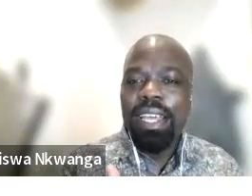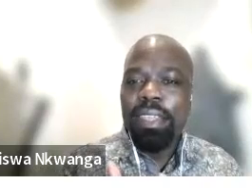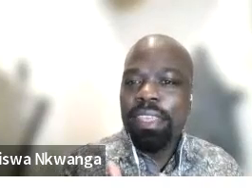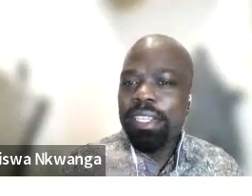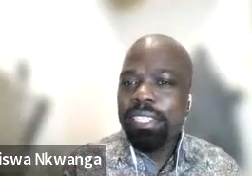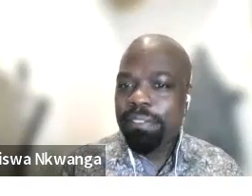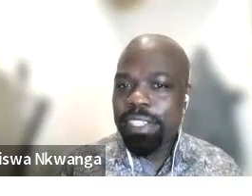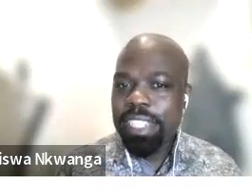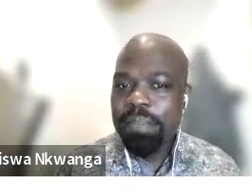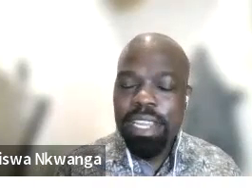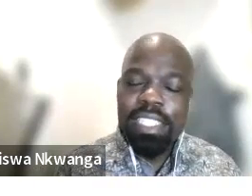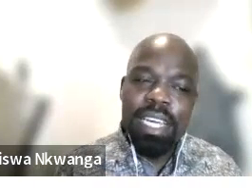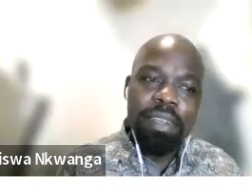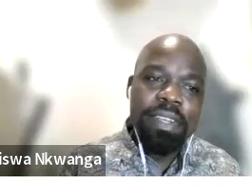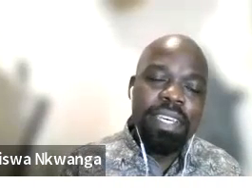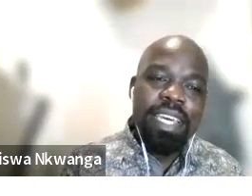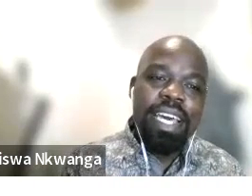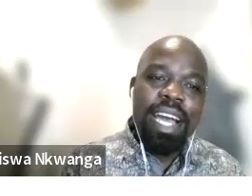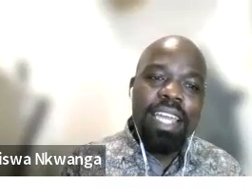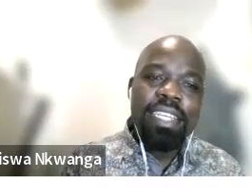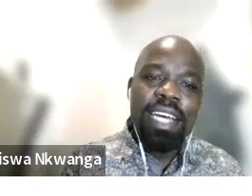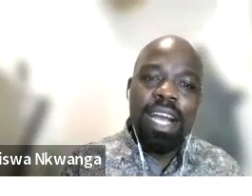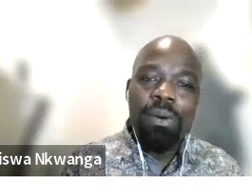I think this is the first time that's happened.